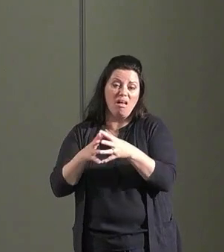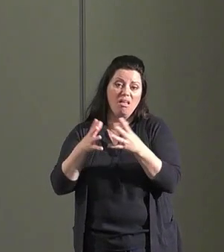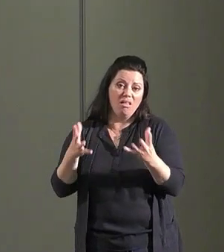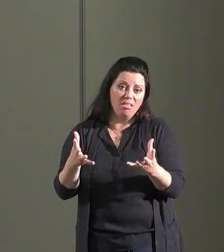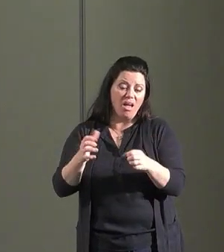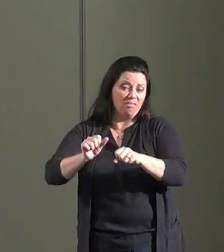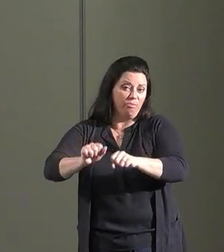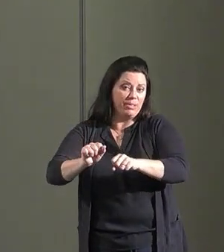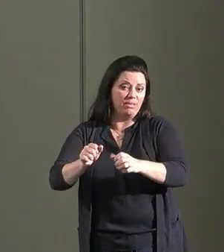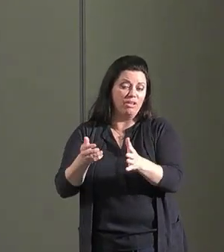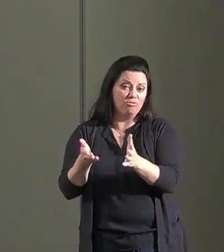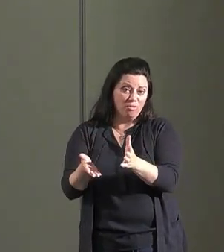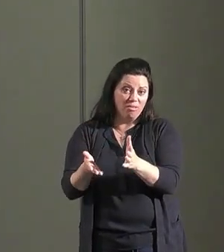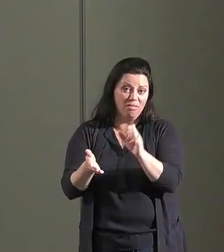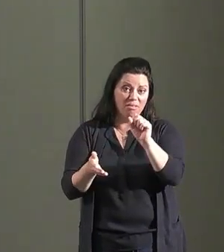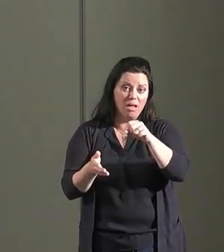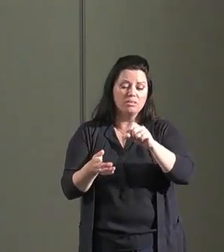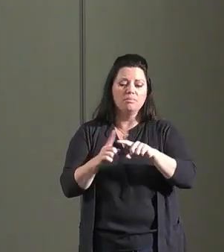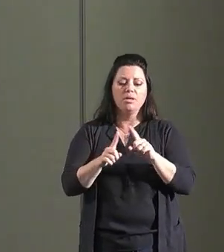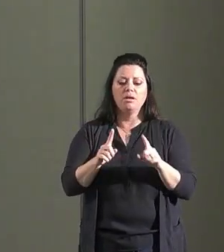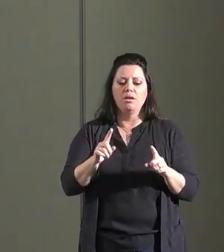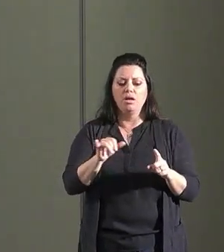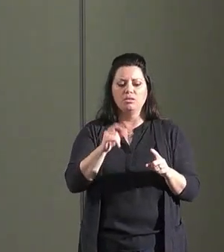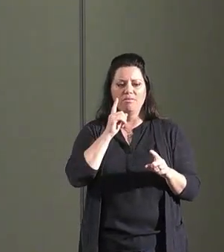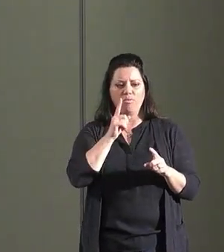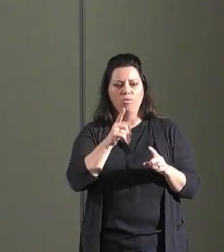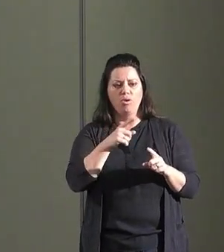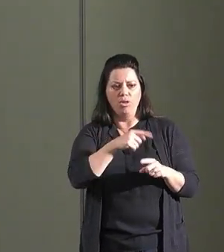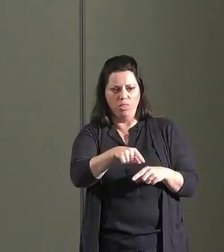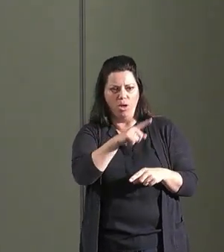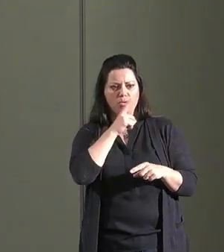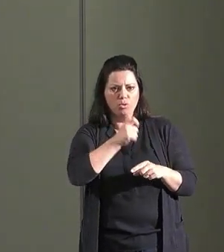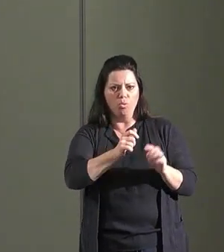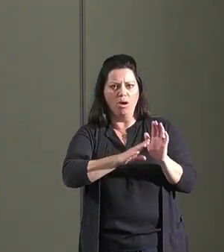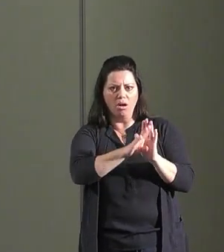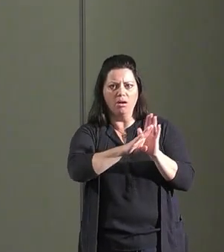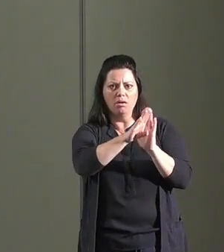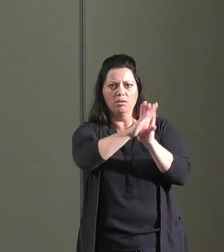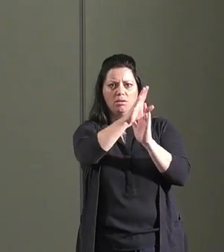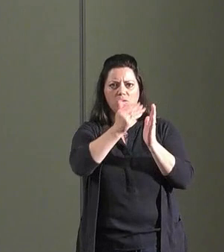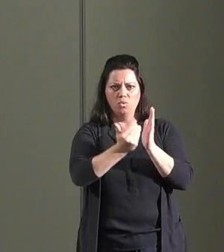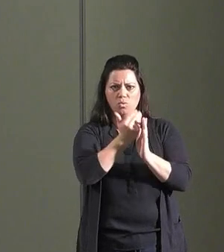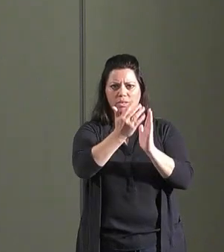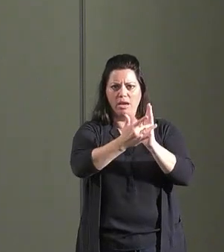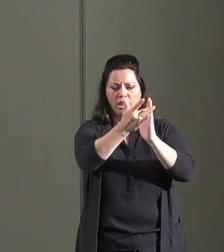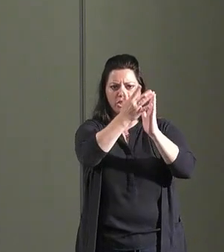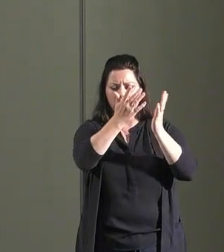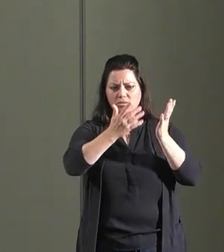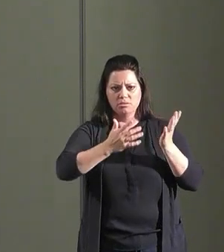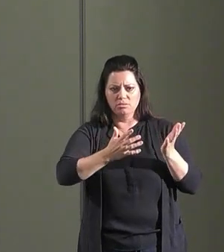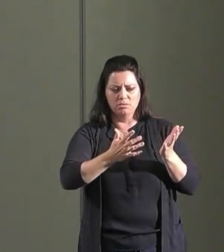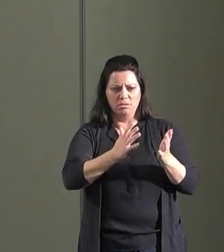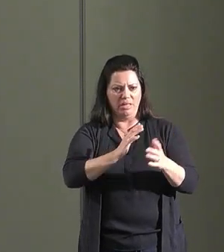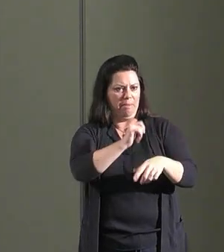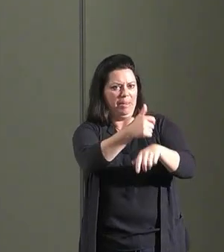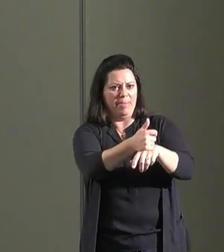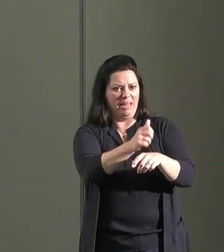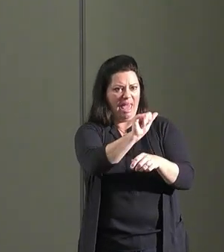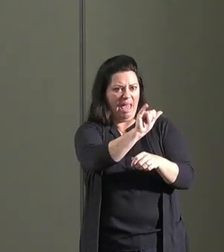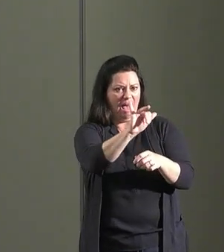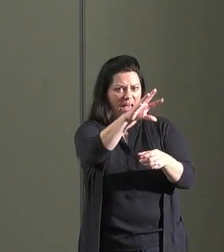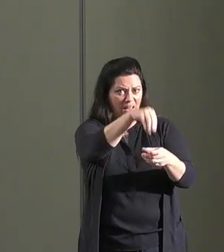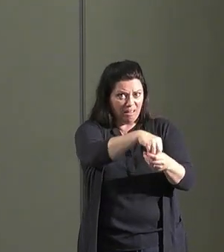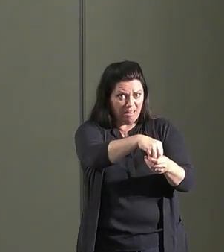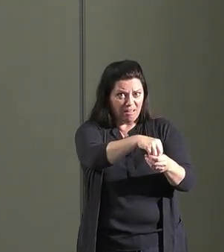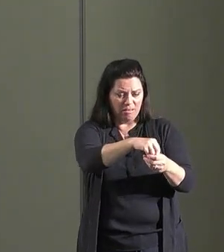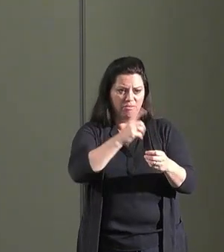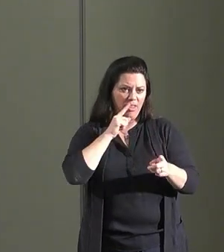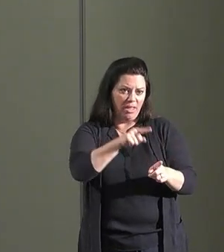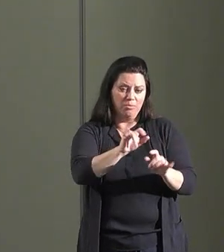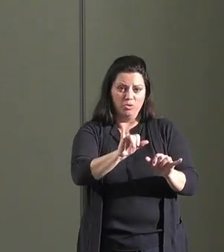potential and those building new technologies and implementing AI. I'm excited about the